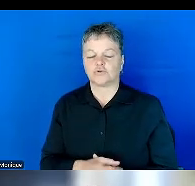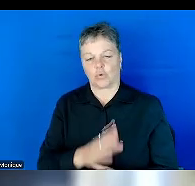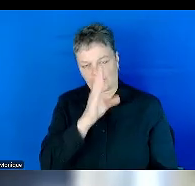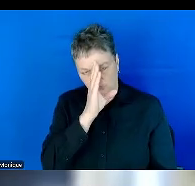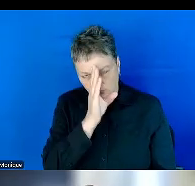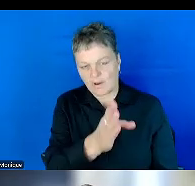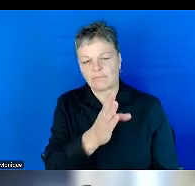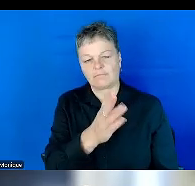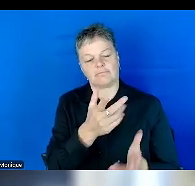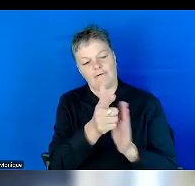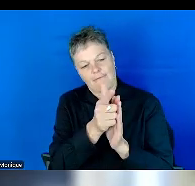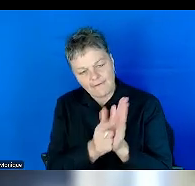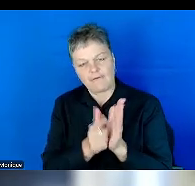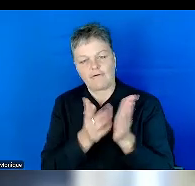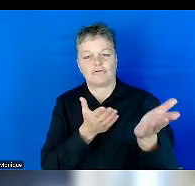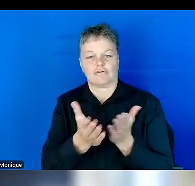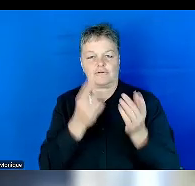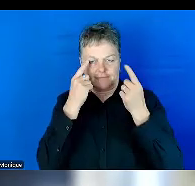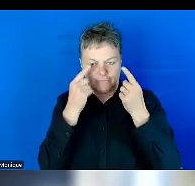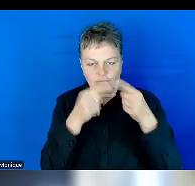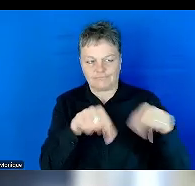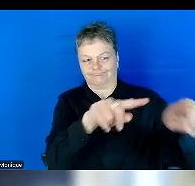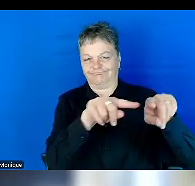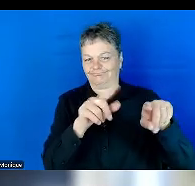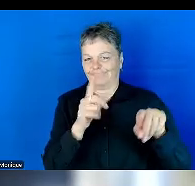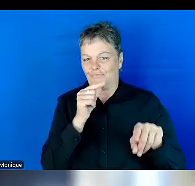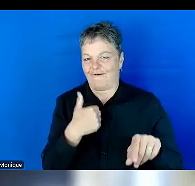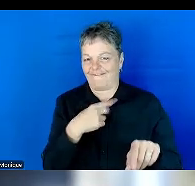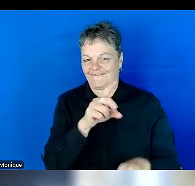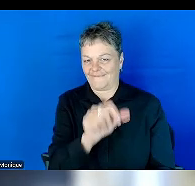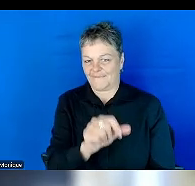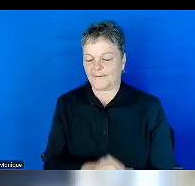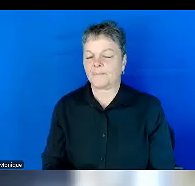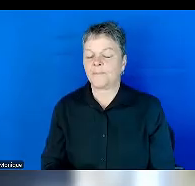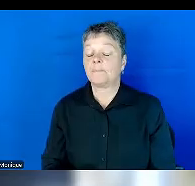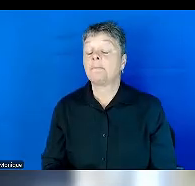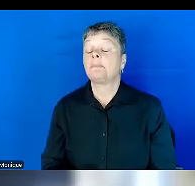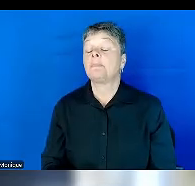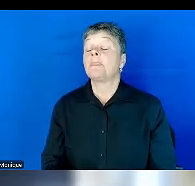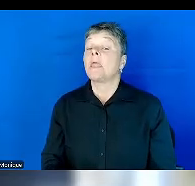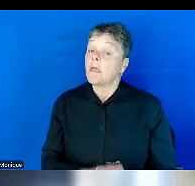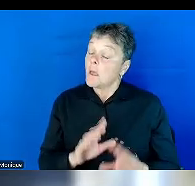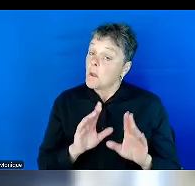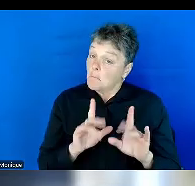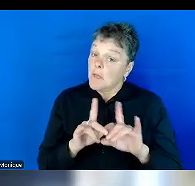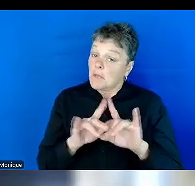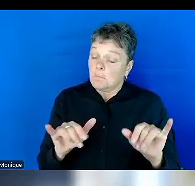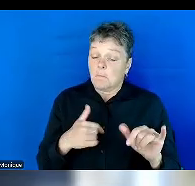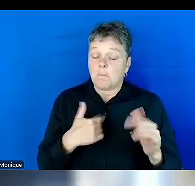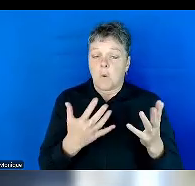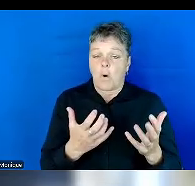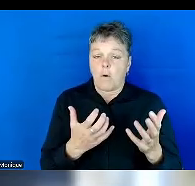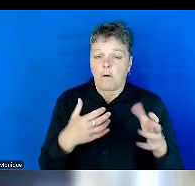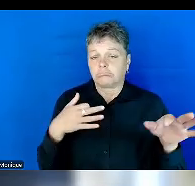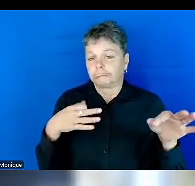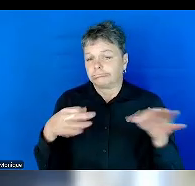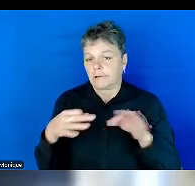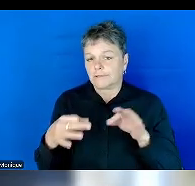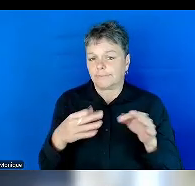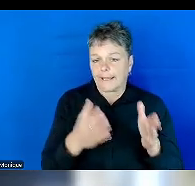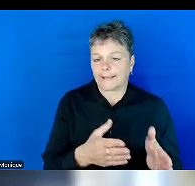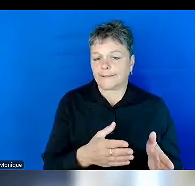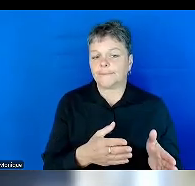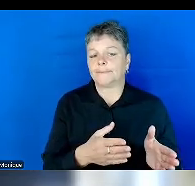persons with disabilities and I do want to spend a bit of time uh going through the areas of practice